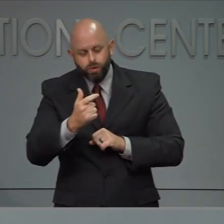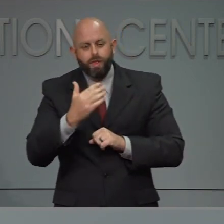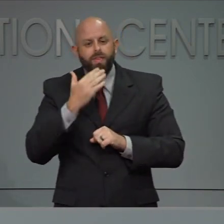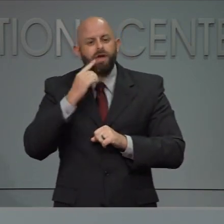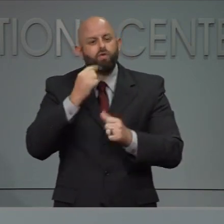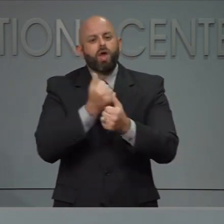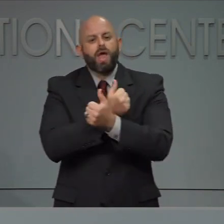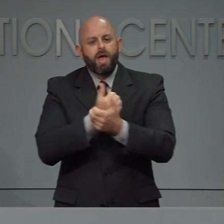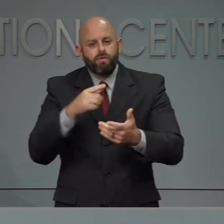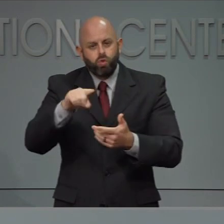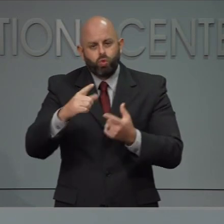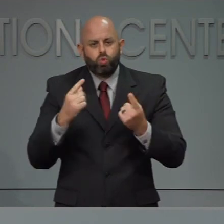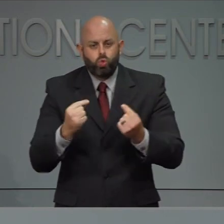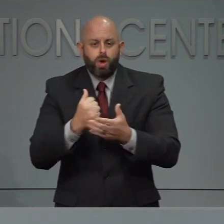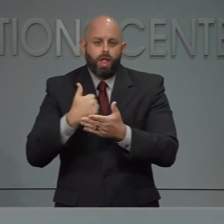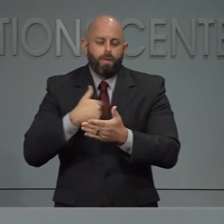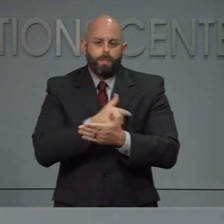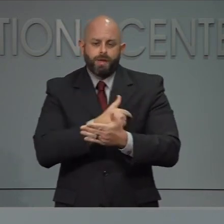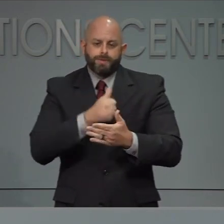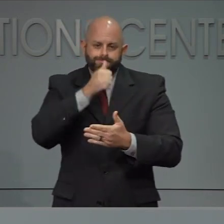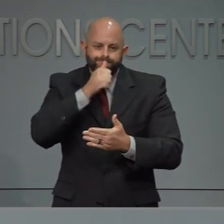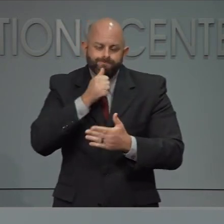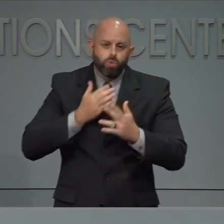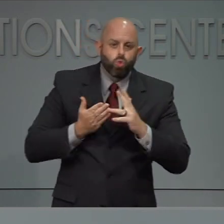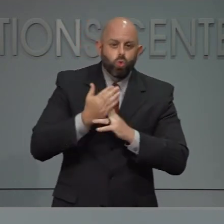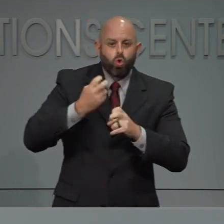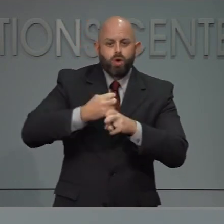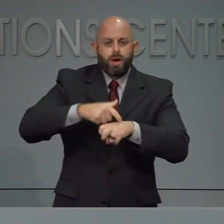ALL THAT YOU ARE DOING NORTH CAROLINA TO HELP US THROUGH THESE HARD TIMES ALL RIGHT, THANKS SO MUCH.